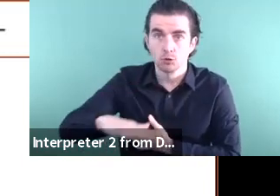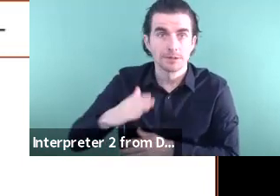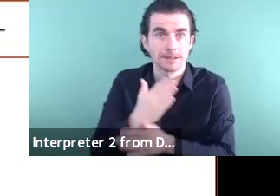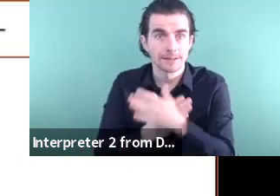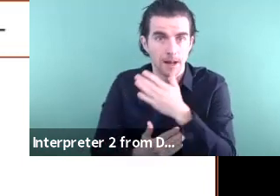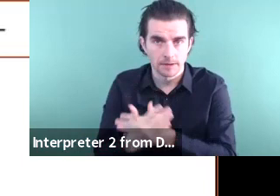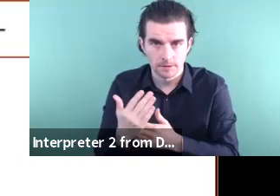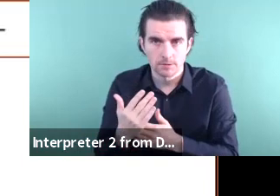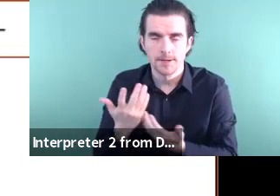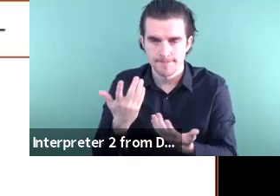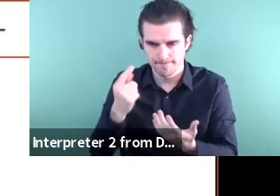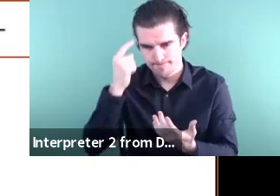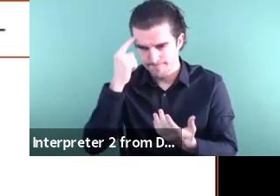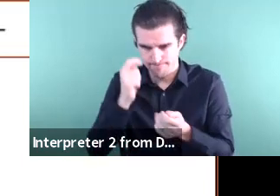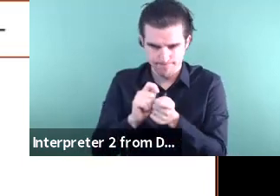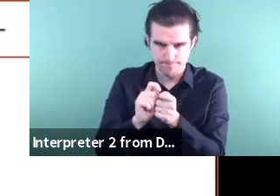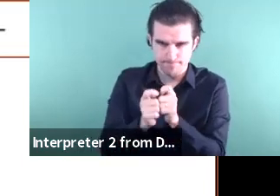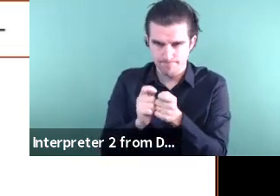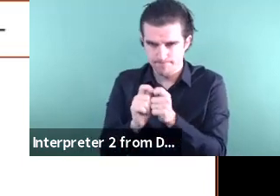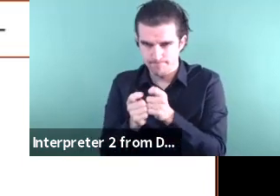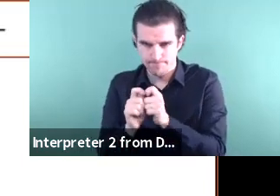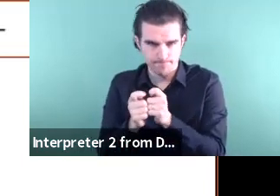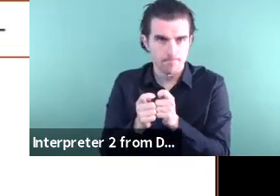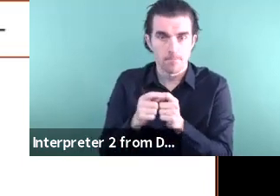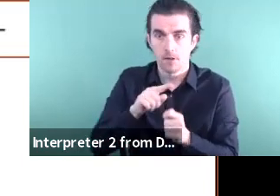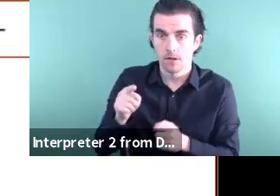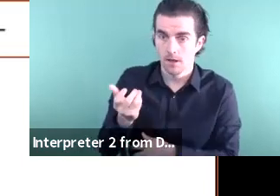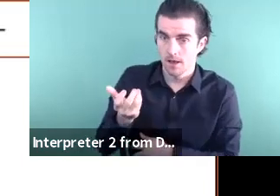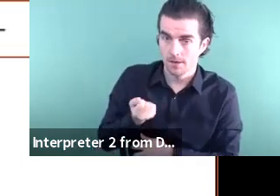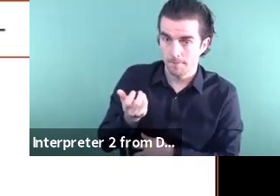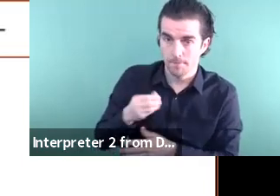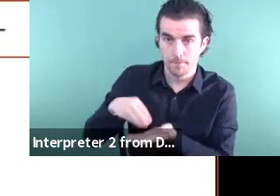the level of transfer to take into account this extra cost.